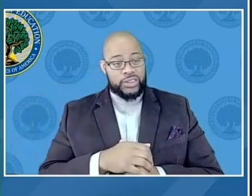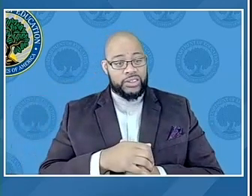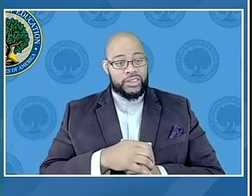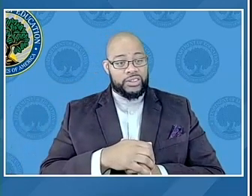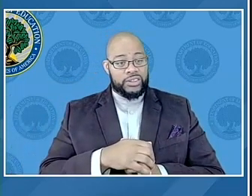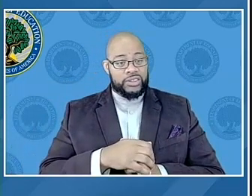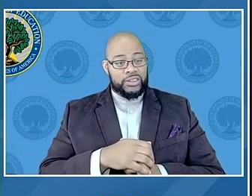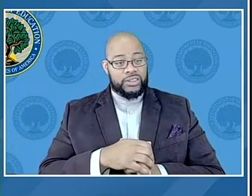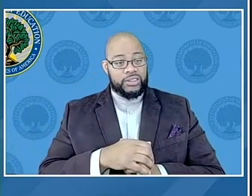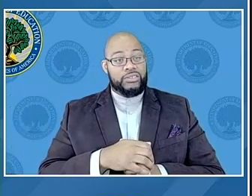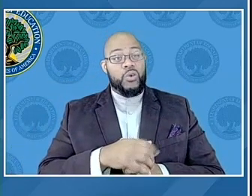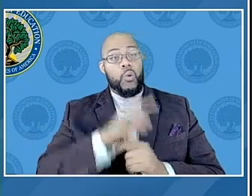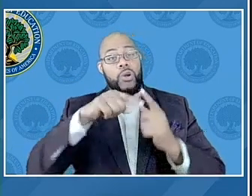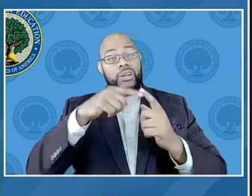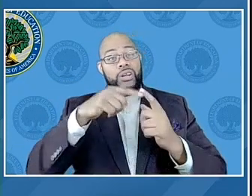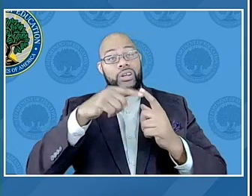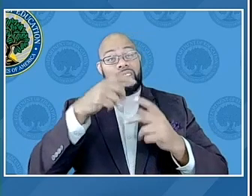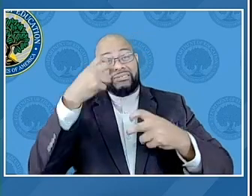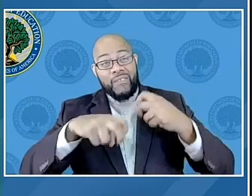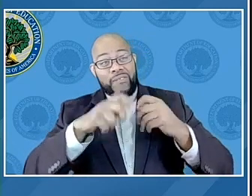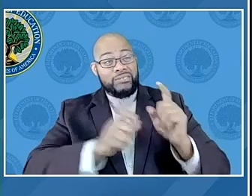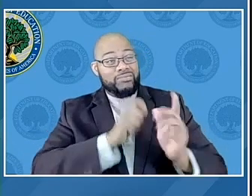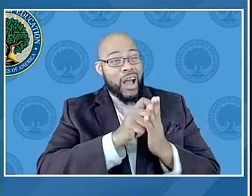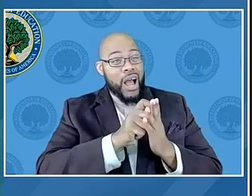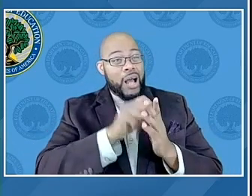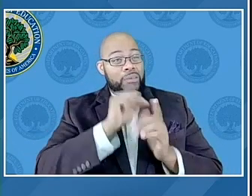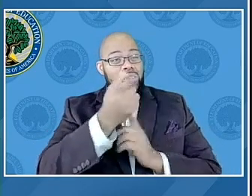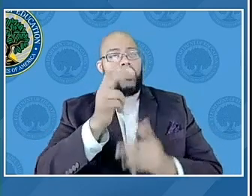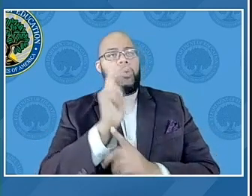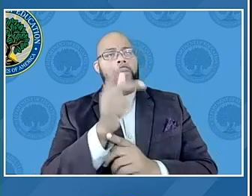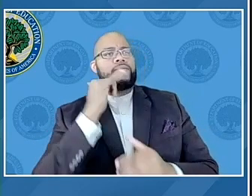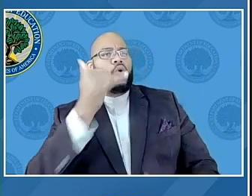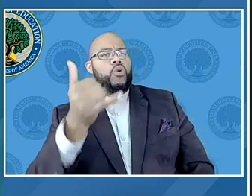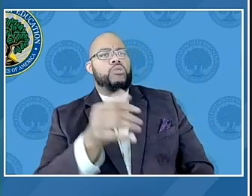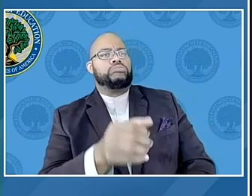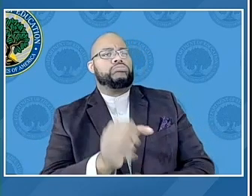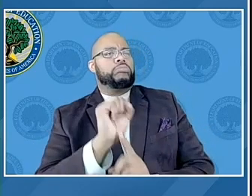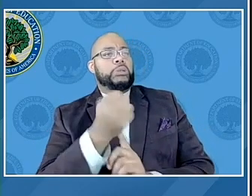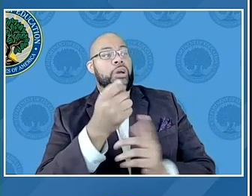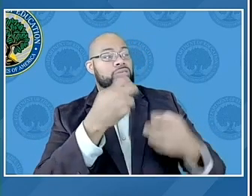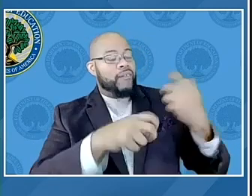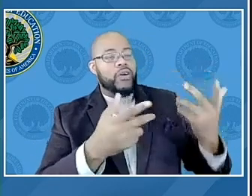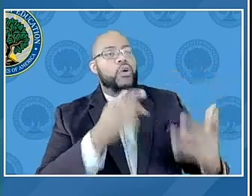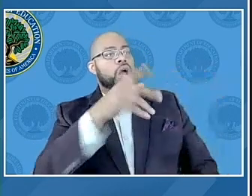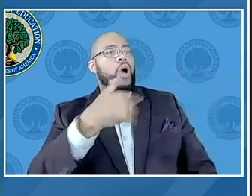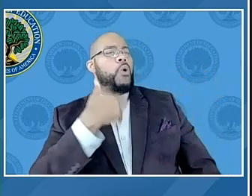hardship, it was a three-minute phone call. It was, okay, we're going to put you in forbearance.